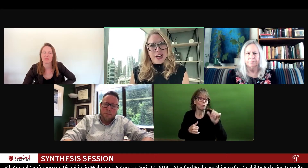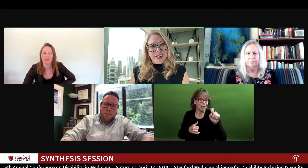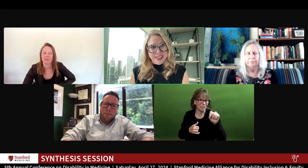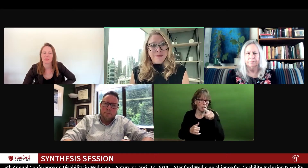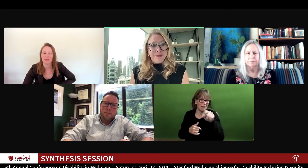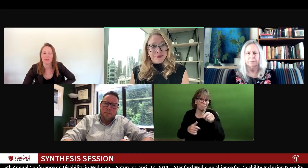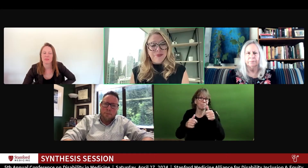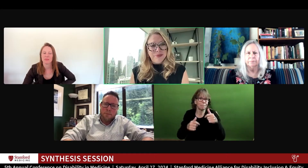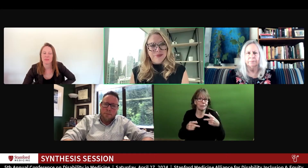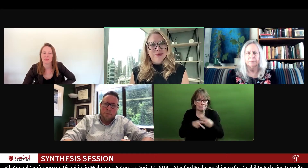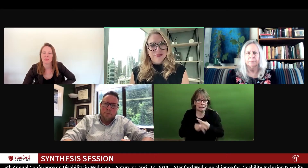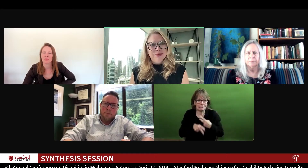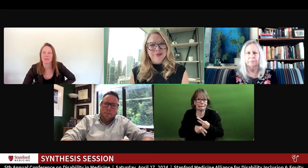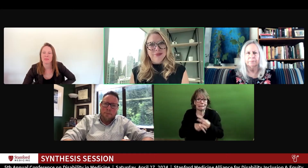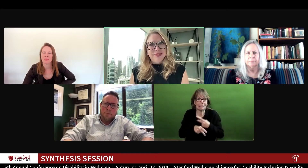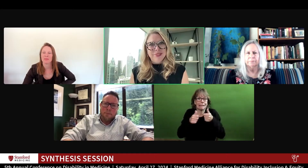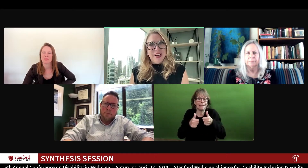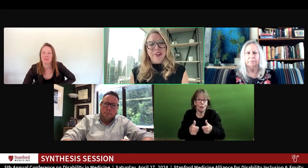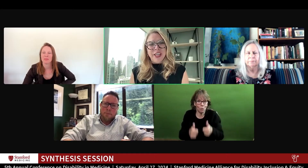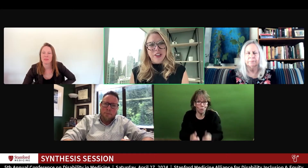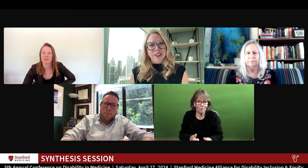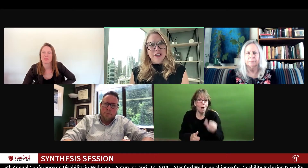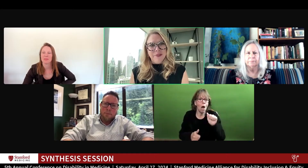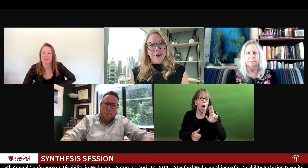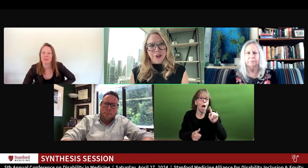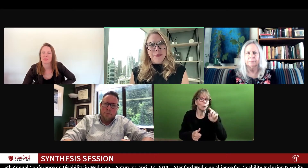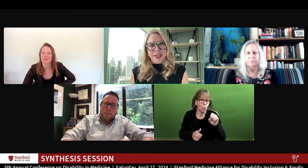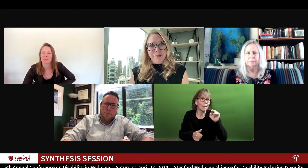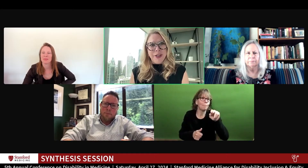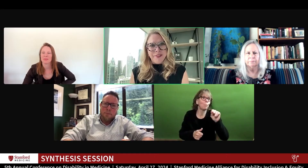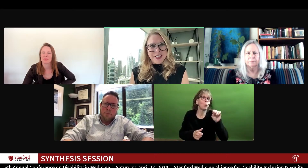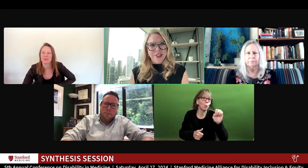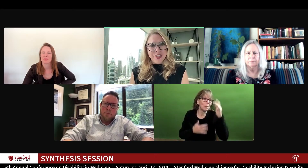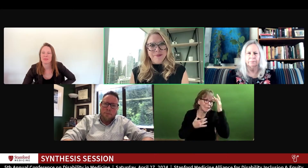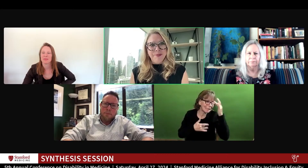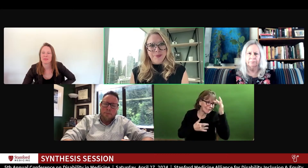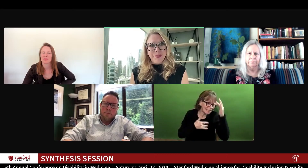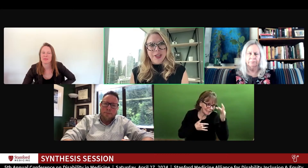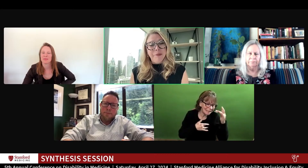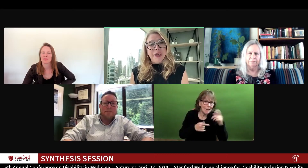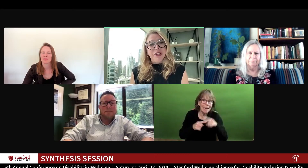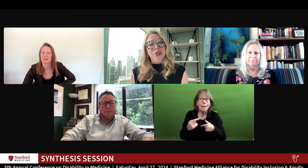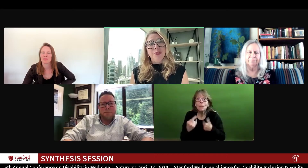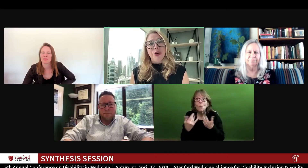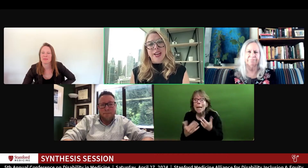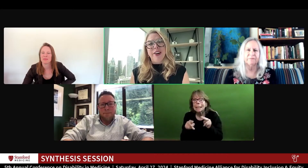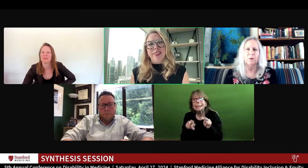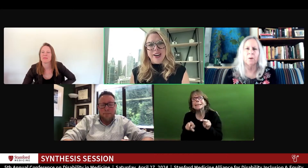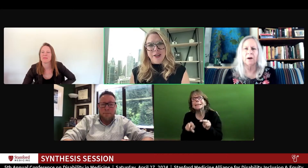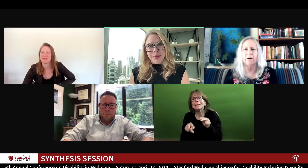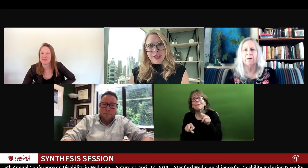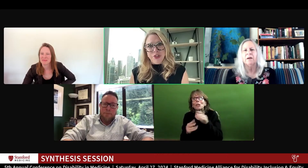waited a very long time for her to become my physician. Because she will carry that empathy.